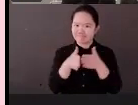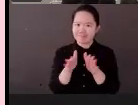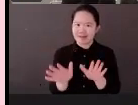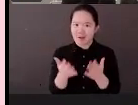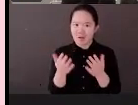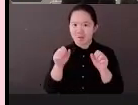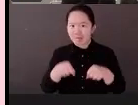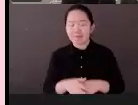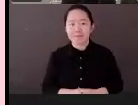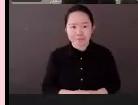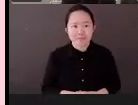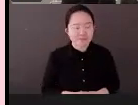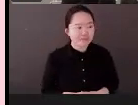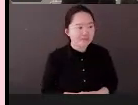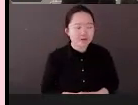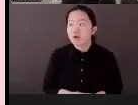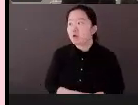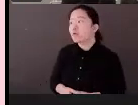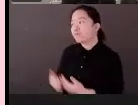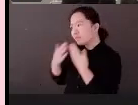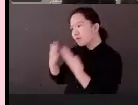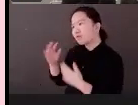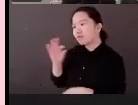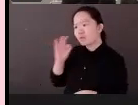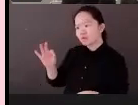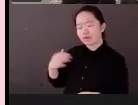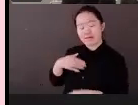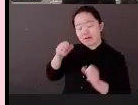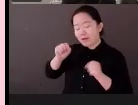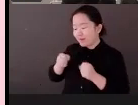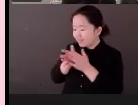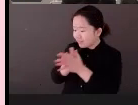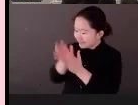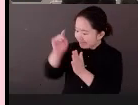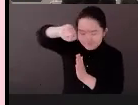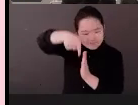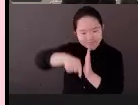Usually native Android or iOS apps are more accessible